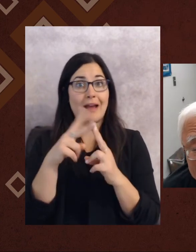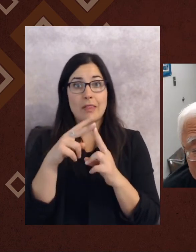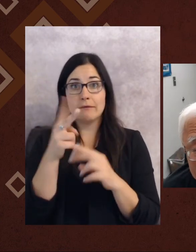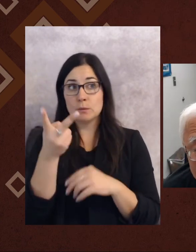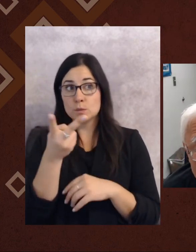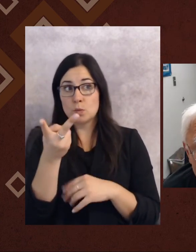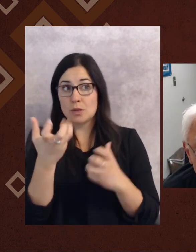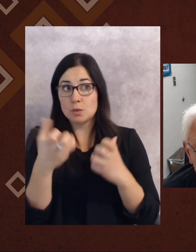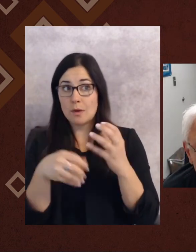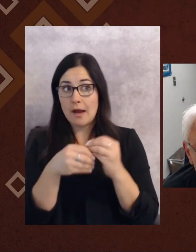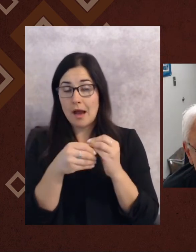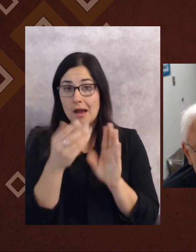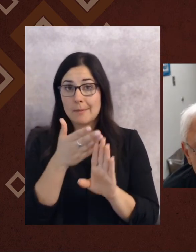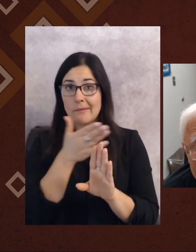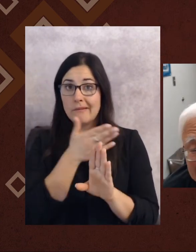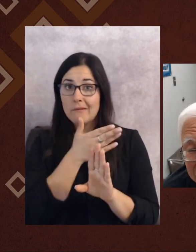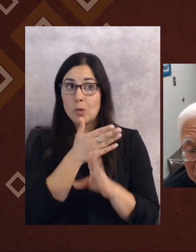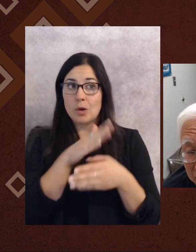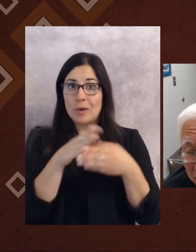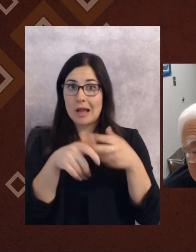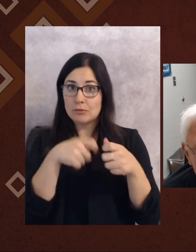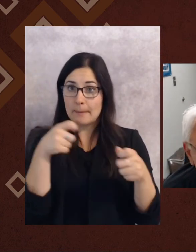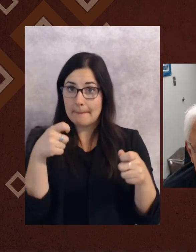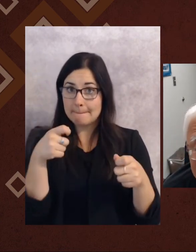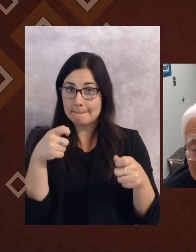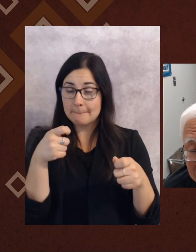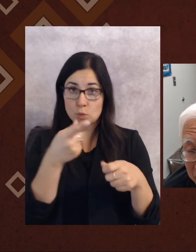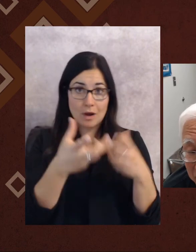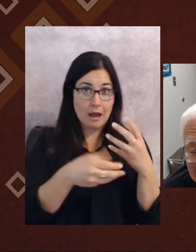before we end this session, John or Michael